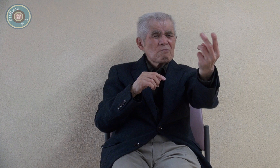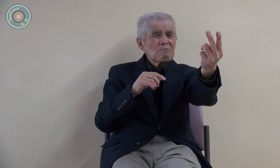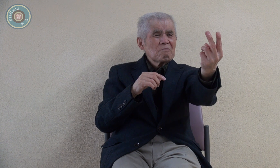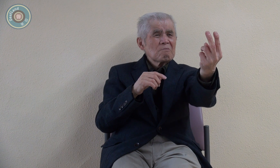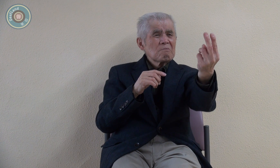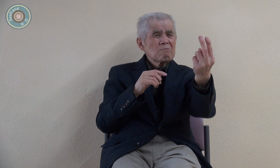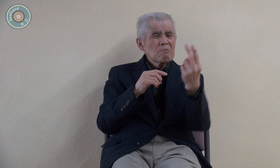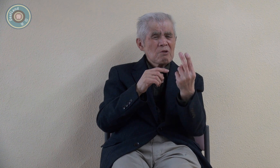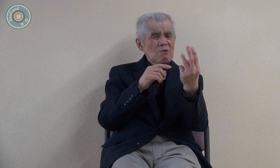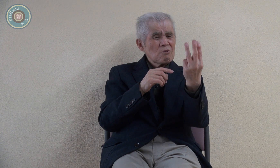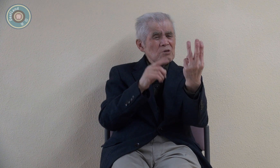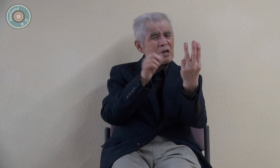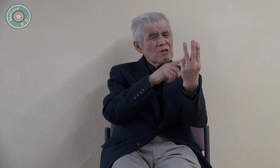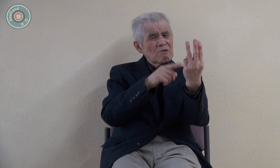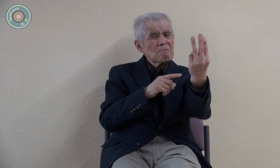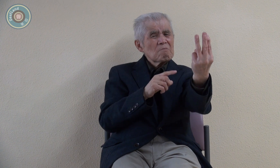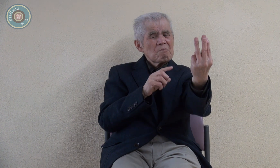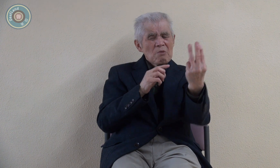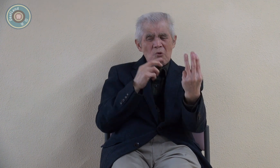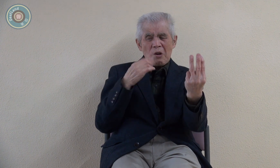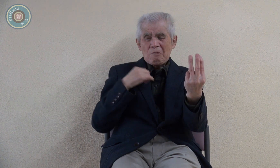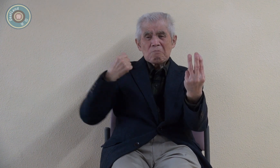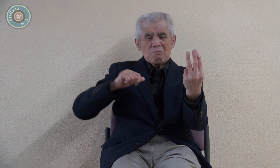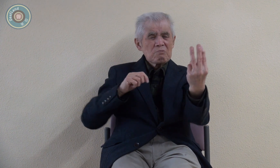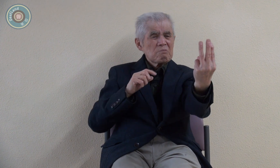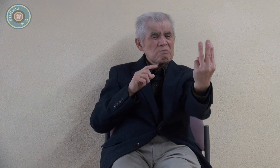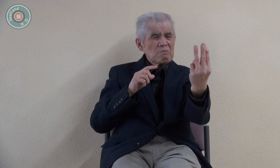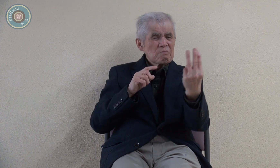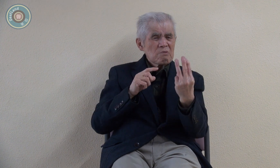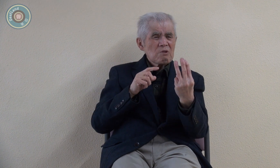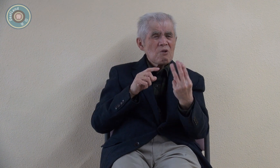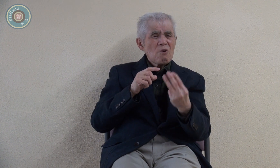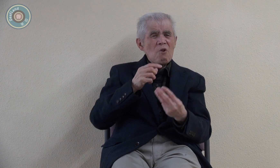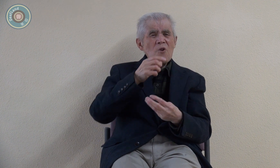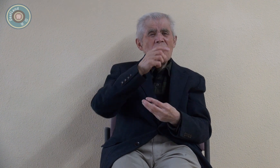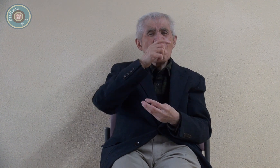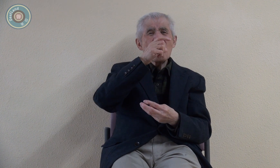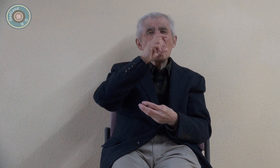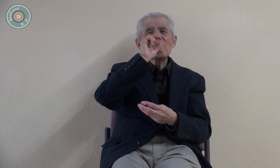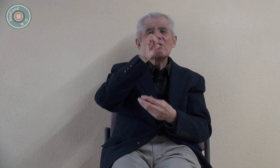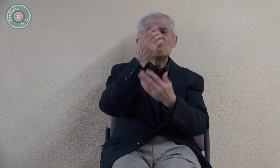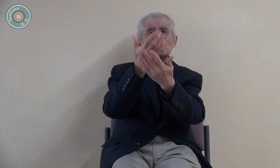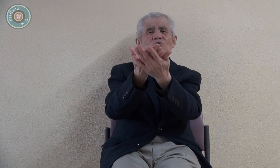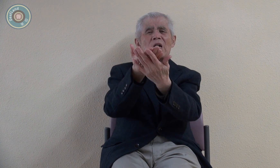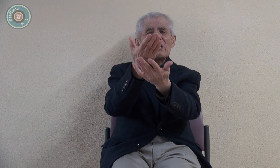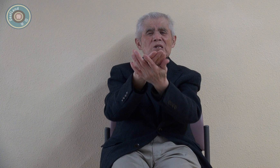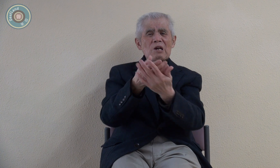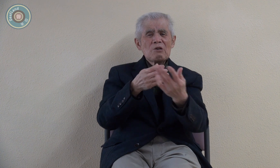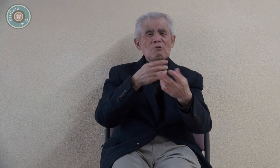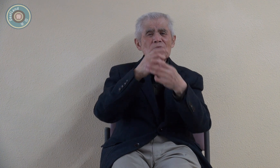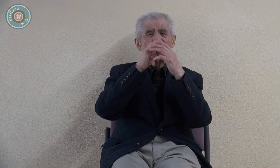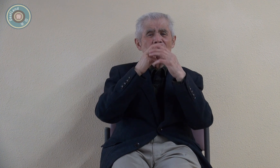Three men came from the other side They asked us for water